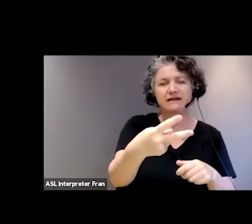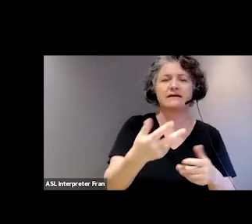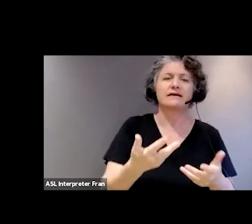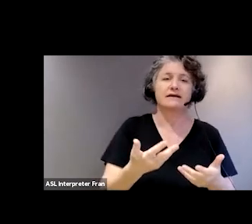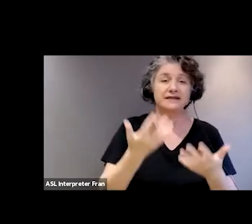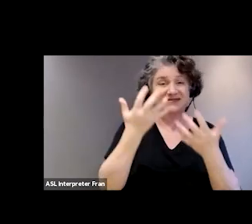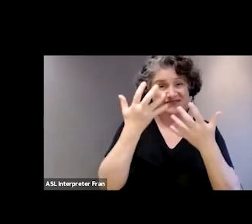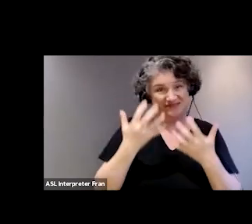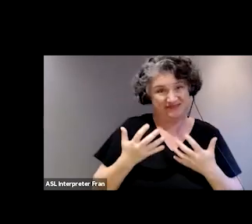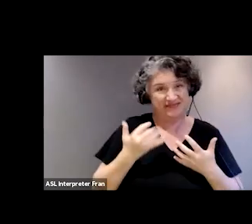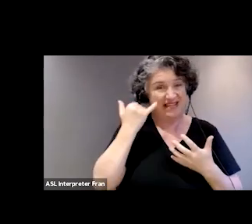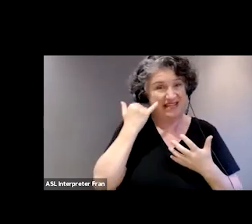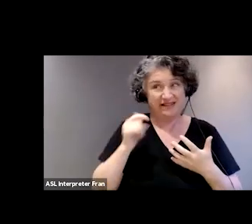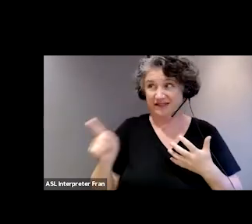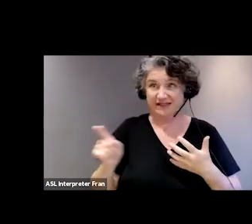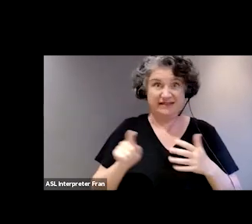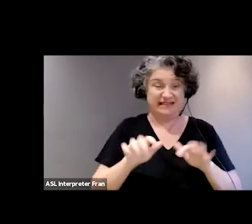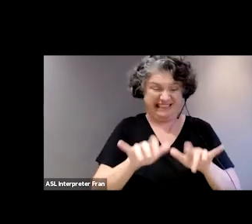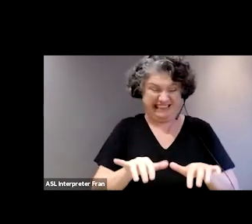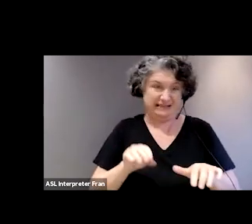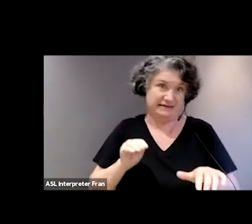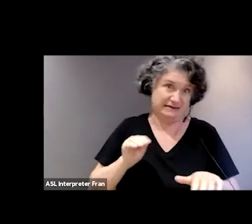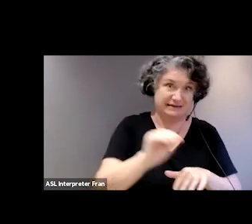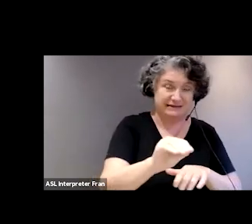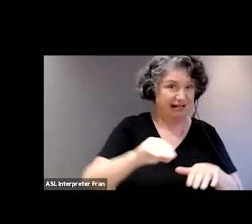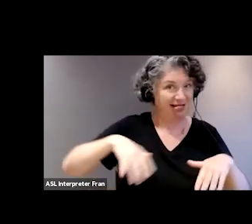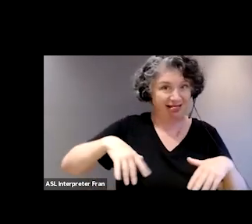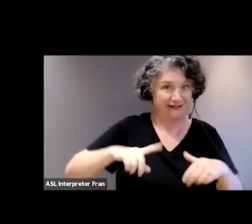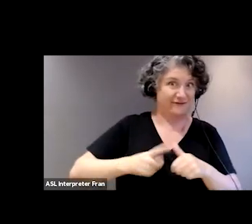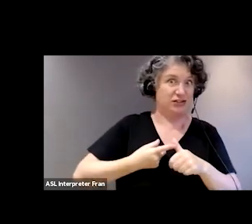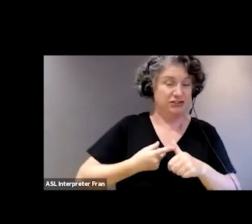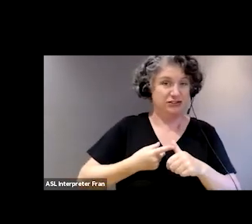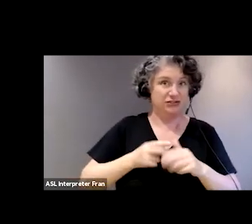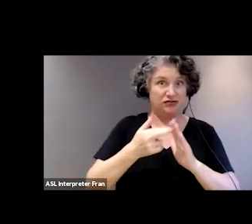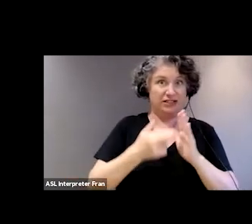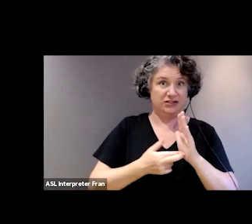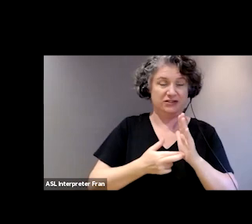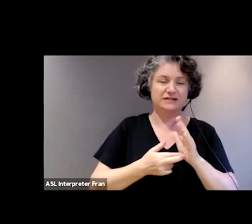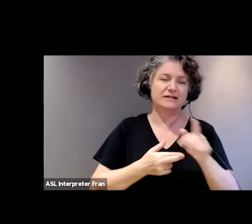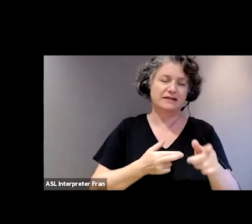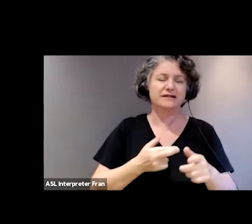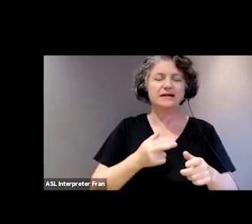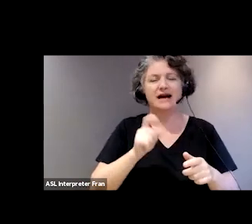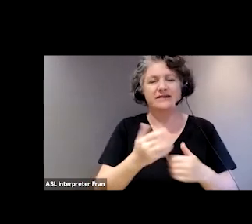what is recommended. If they had a first dose done out of province, that there is a link on the Toronto public health website to report that. Once what's